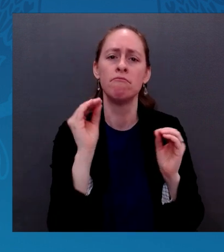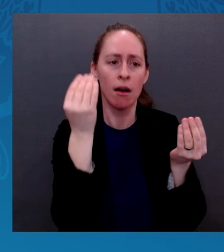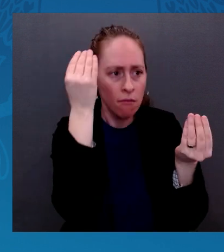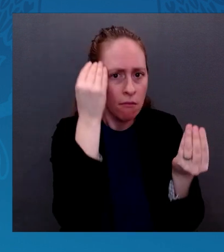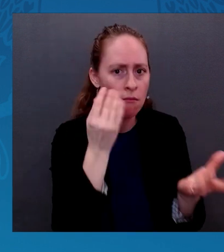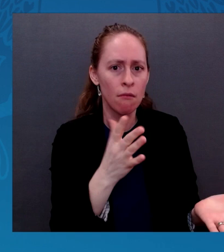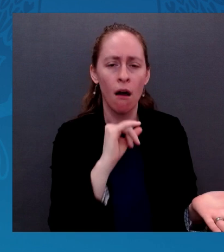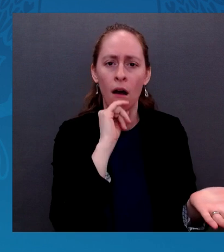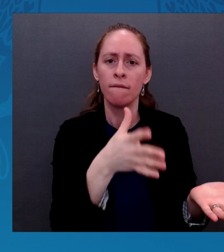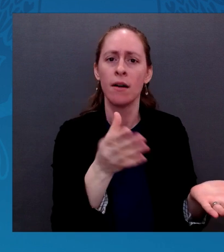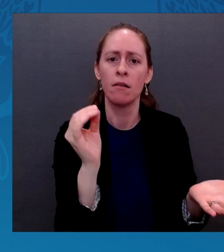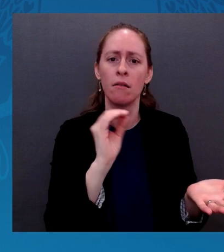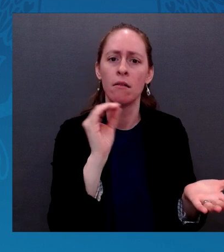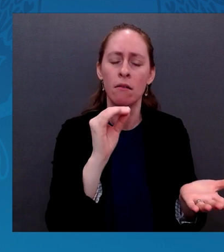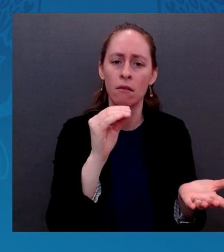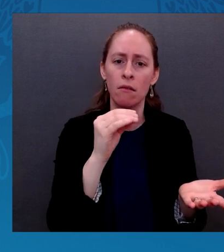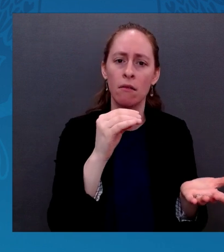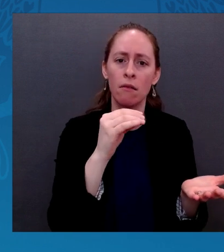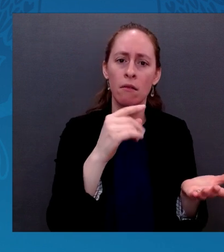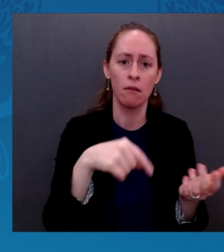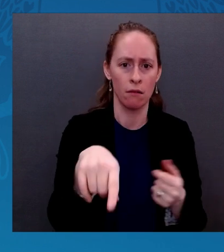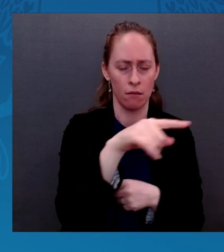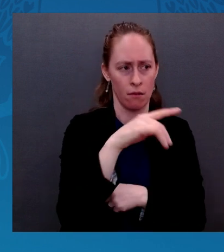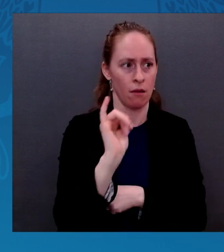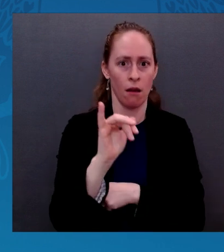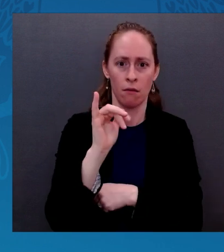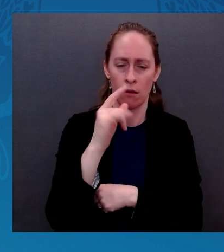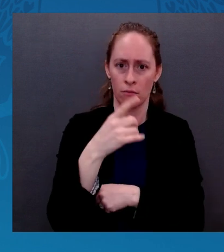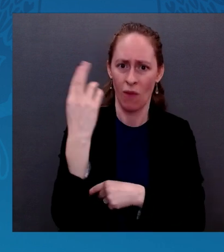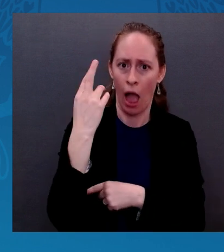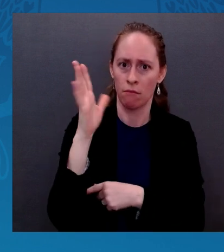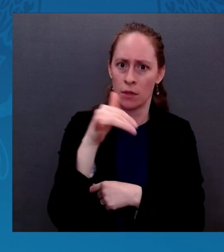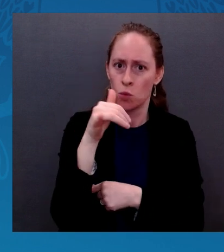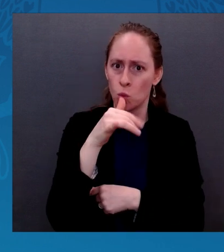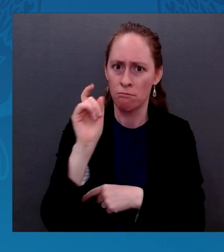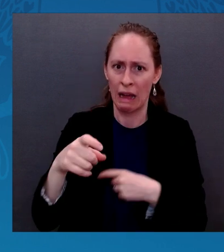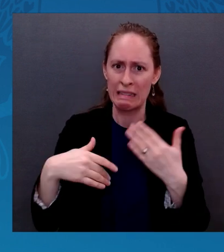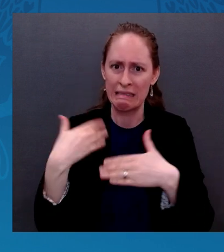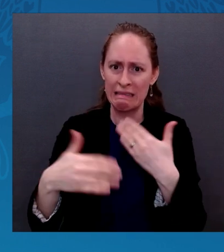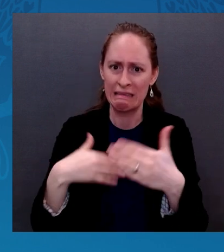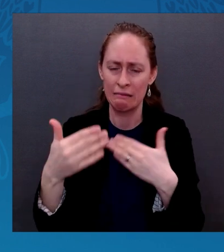And again, this has been a model of how that works and how it then has effect.